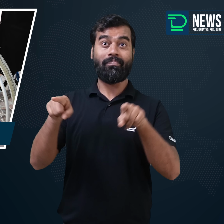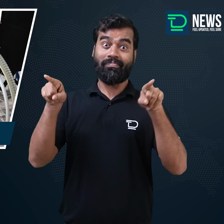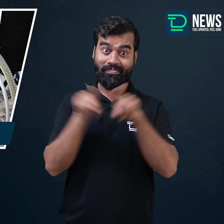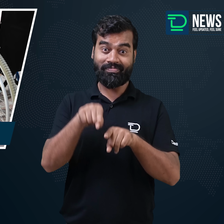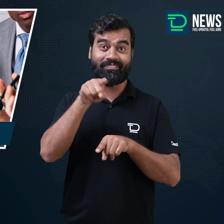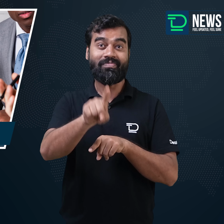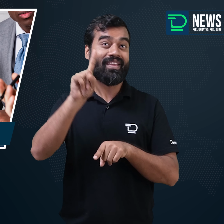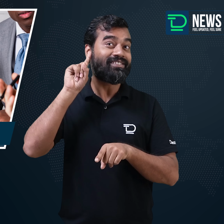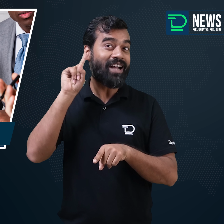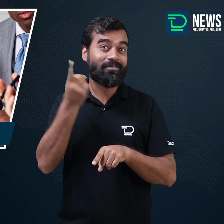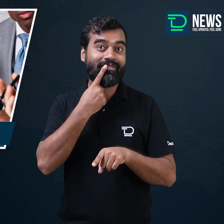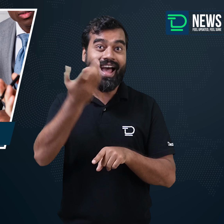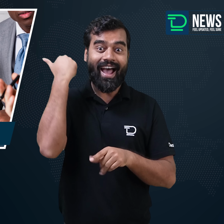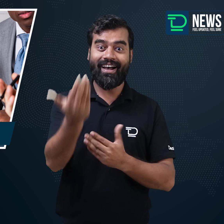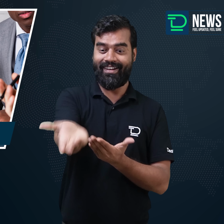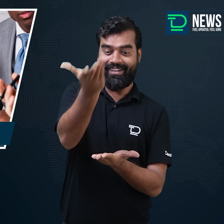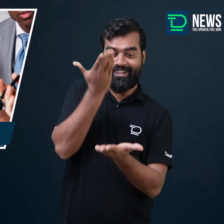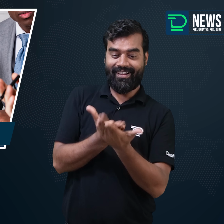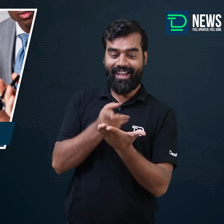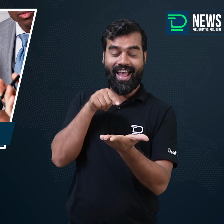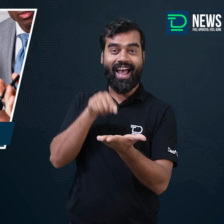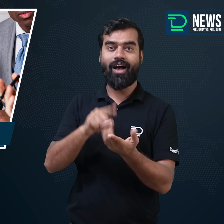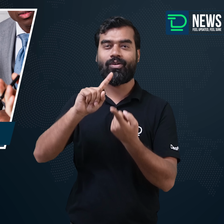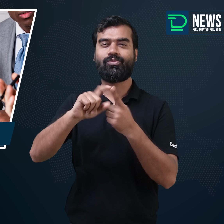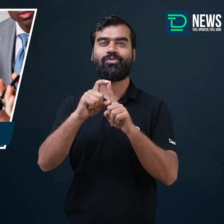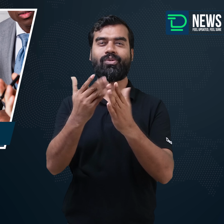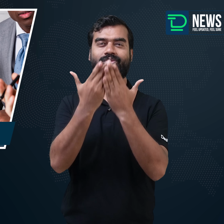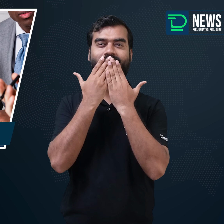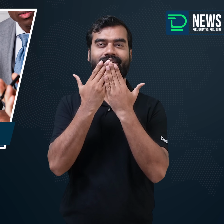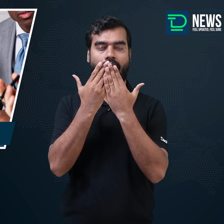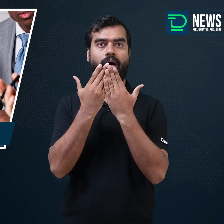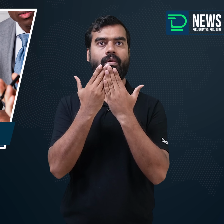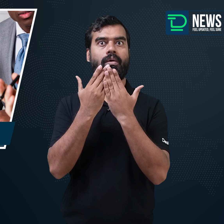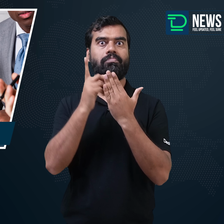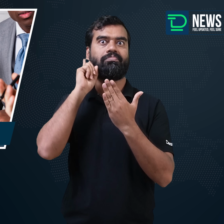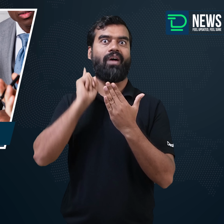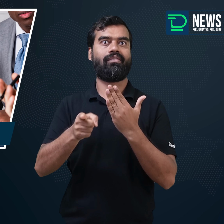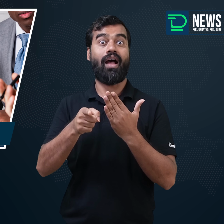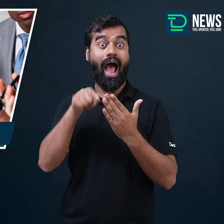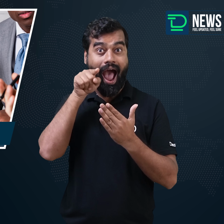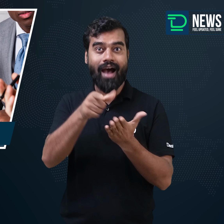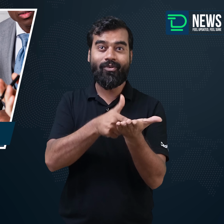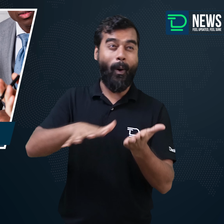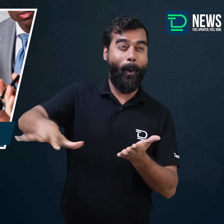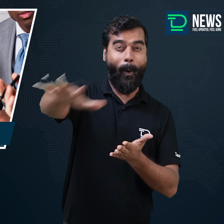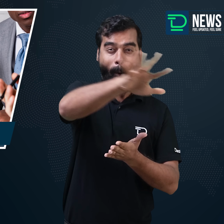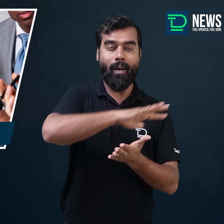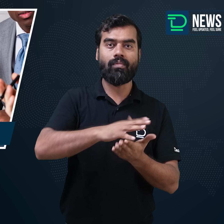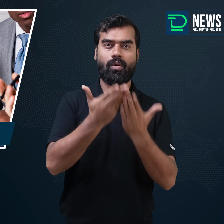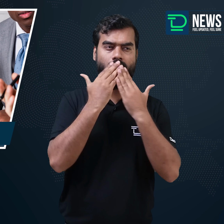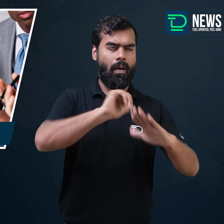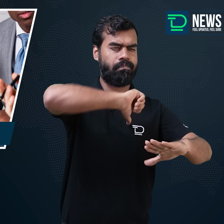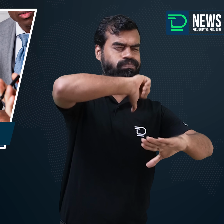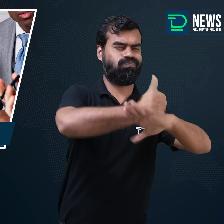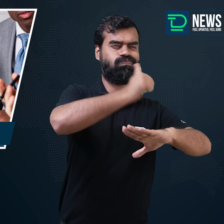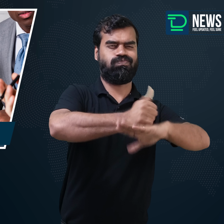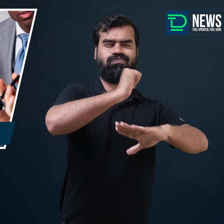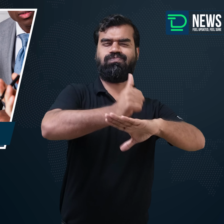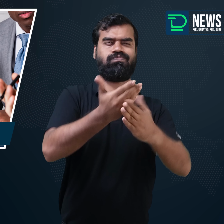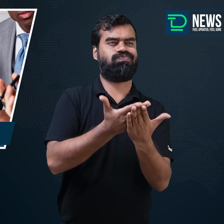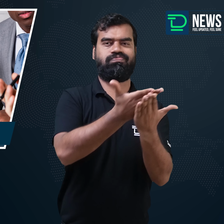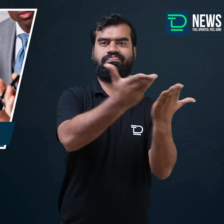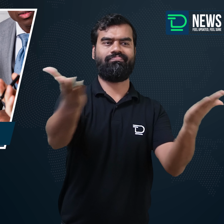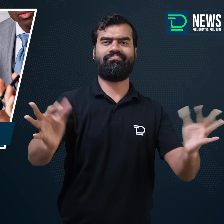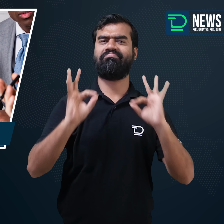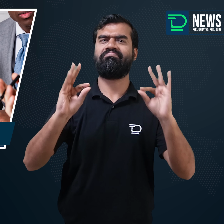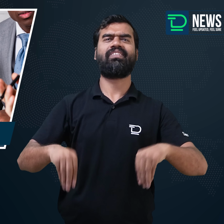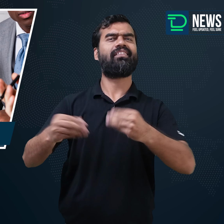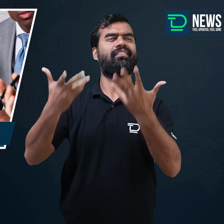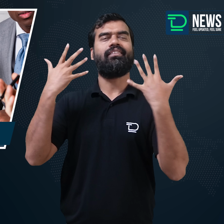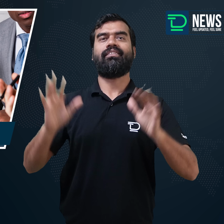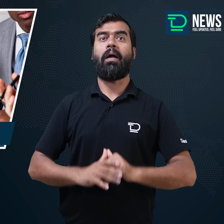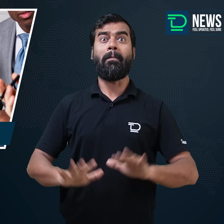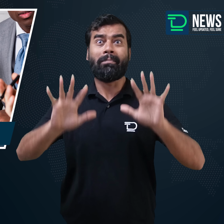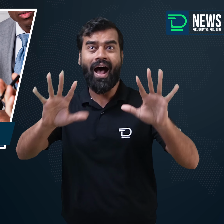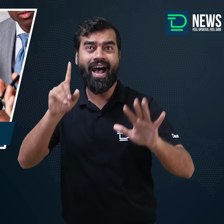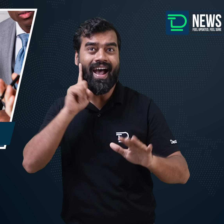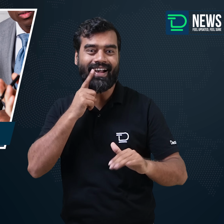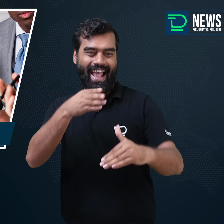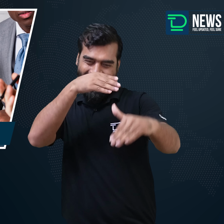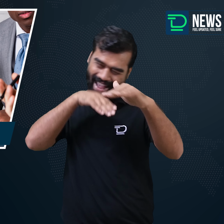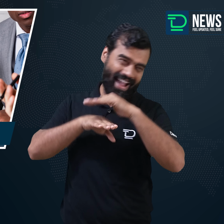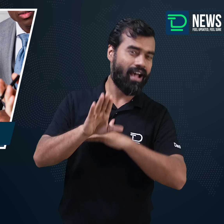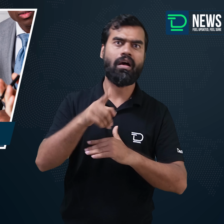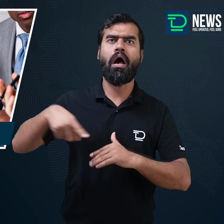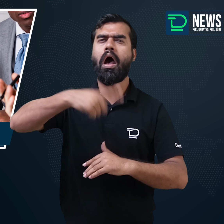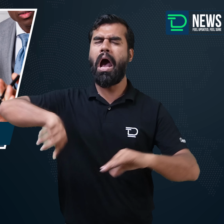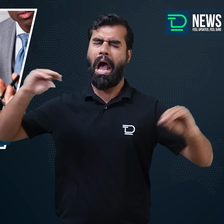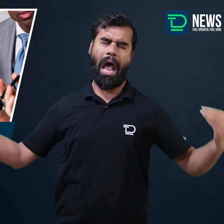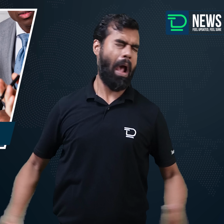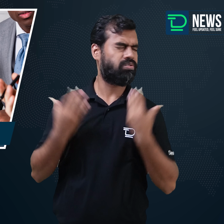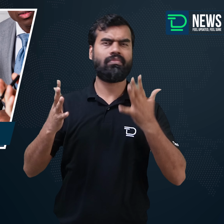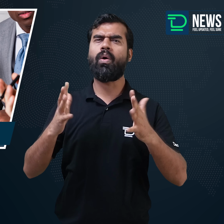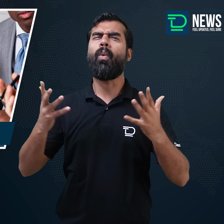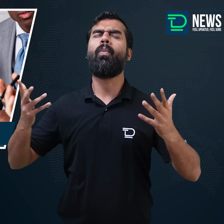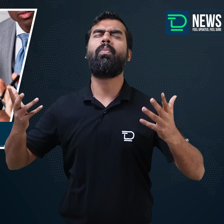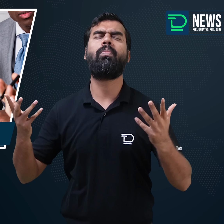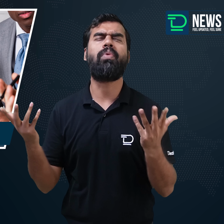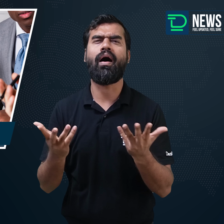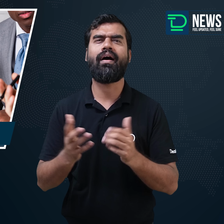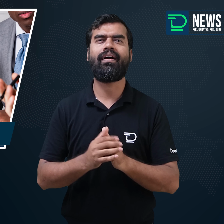Similarly, King opened many deaf schools but deaf were not happy.